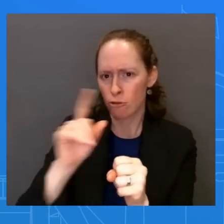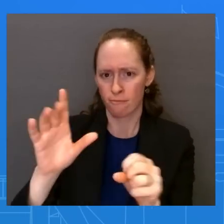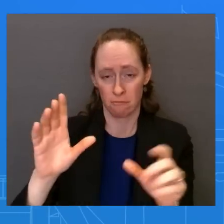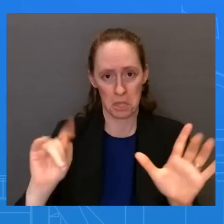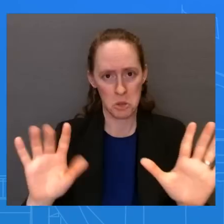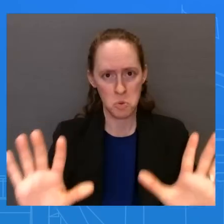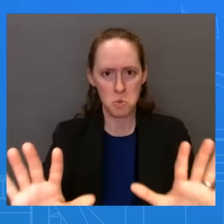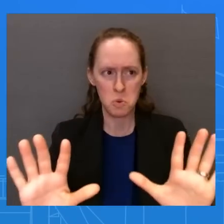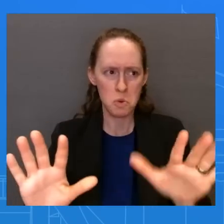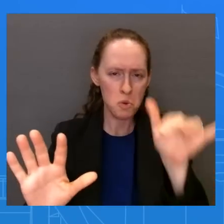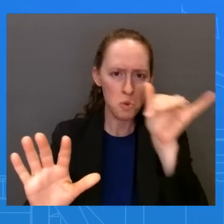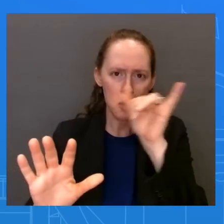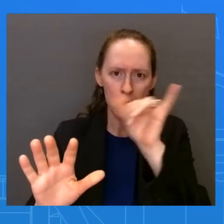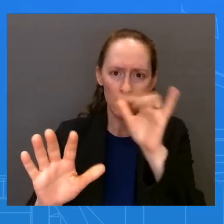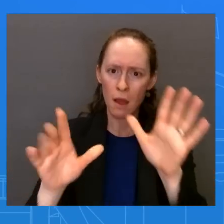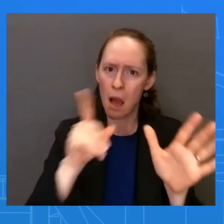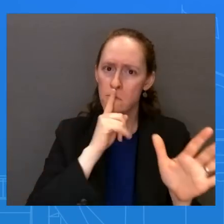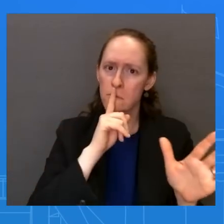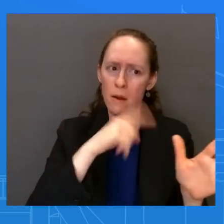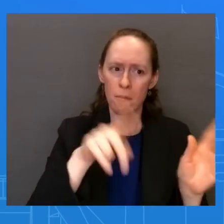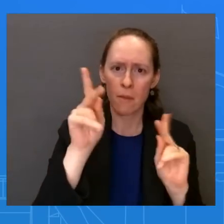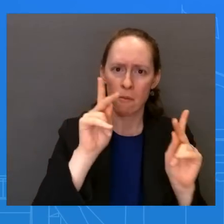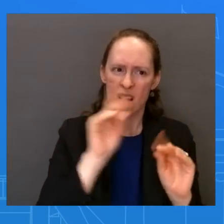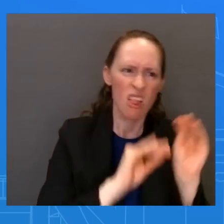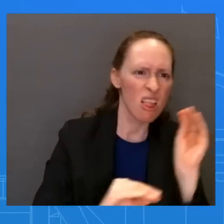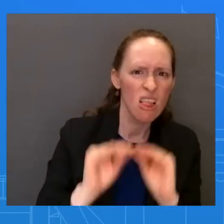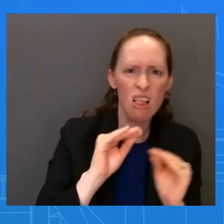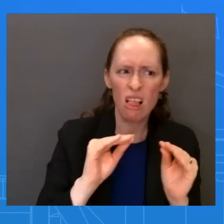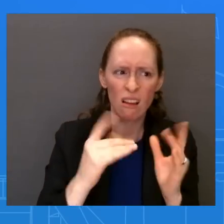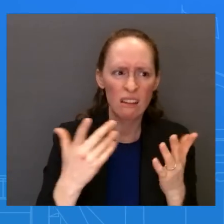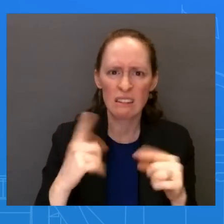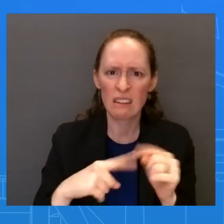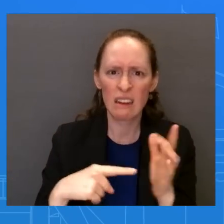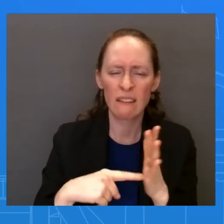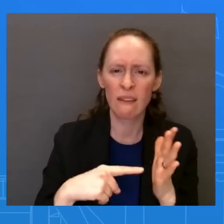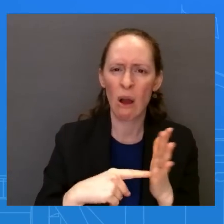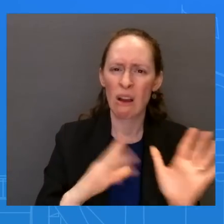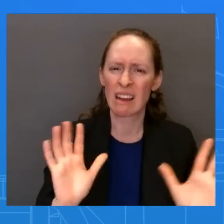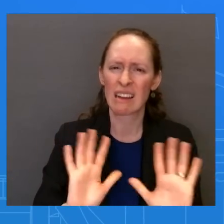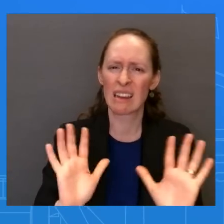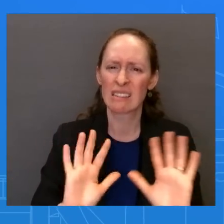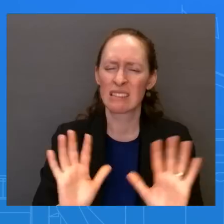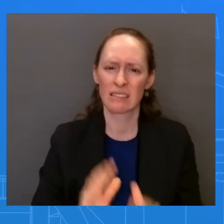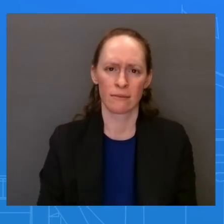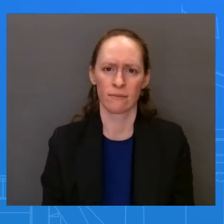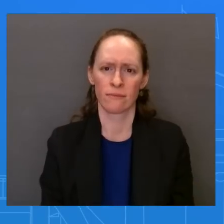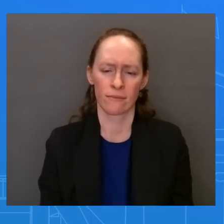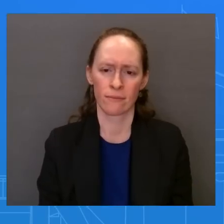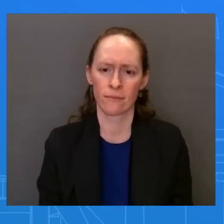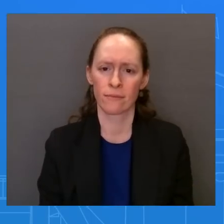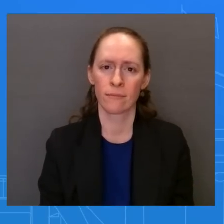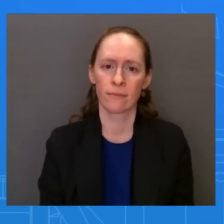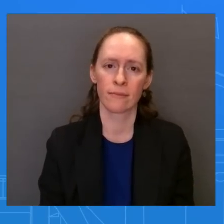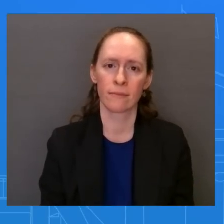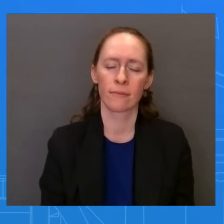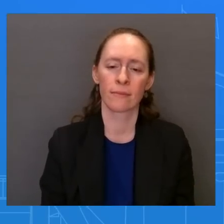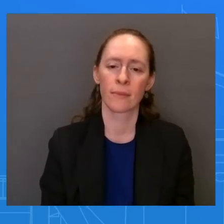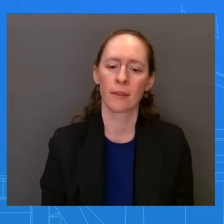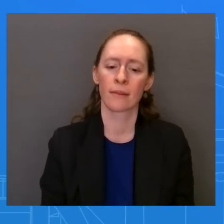if you think about it, and if you all remember -- rejected this incredibly risky and dangerous idea that has never been tried before.